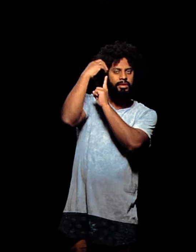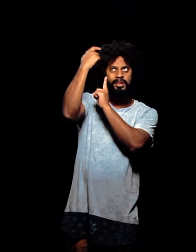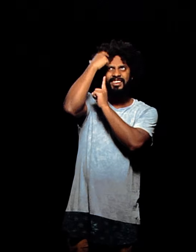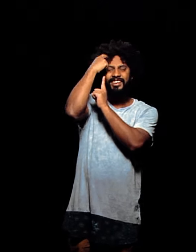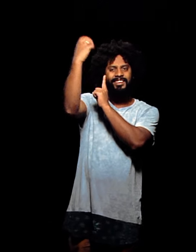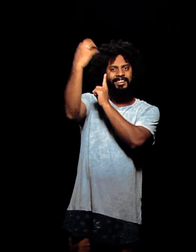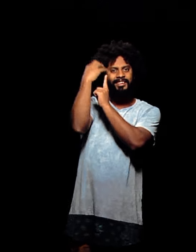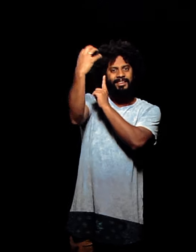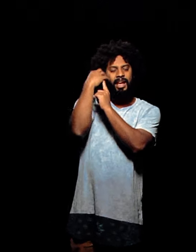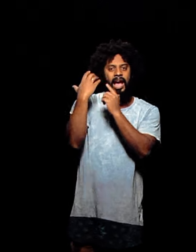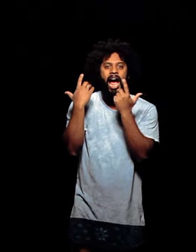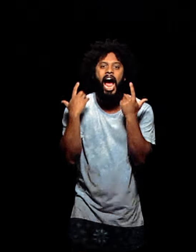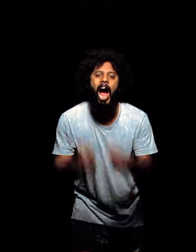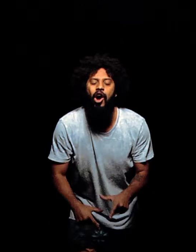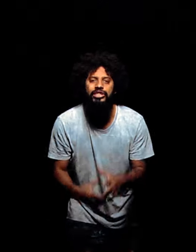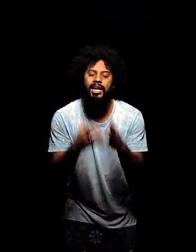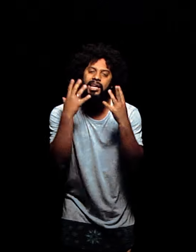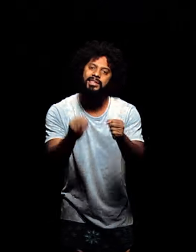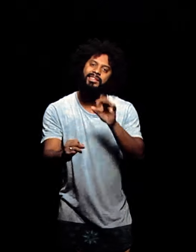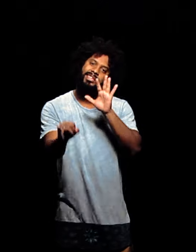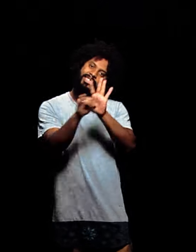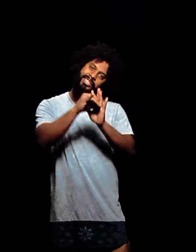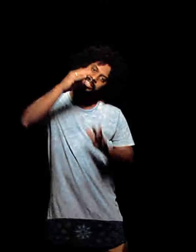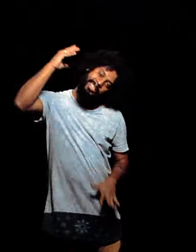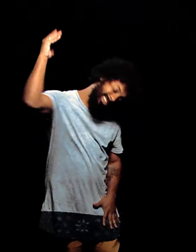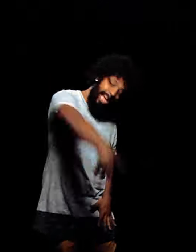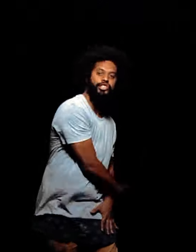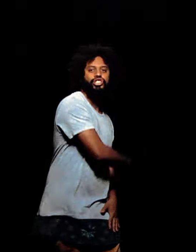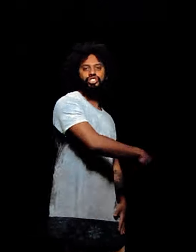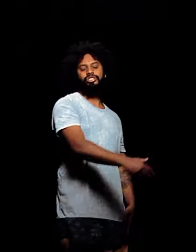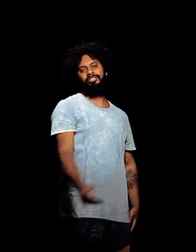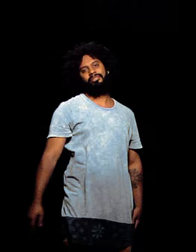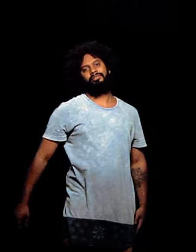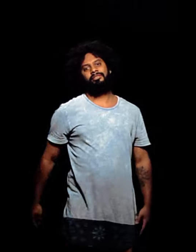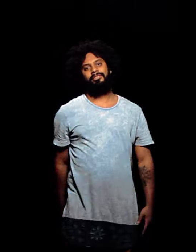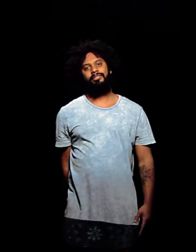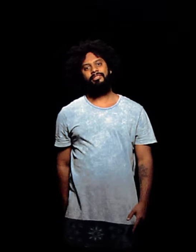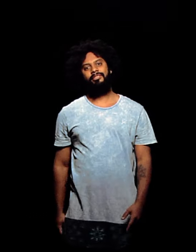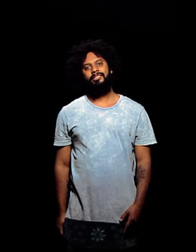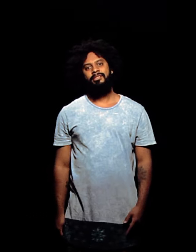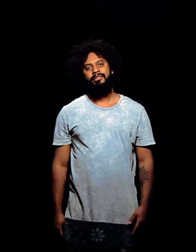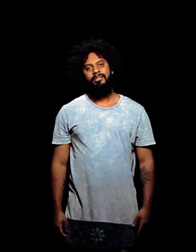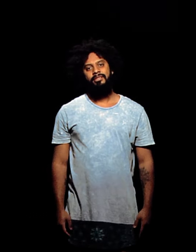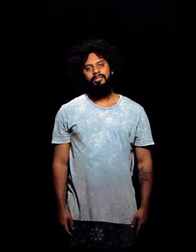With so many influences like that when will they accept their own identity?